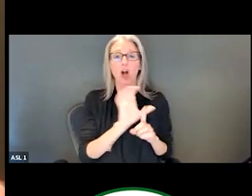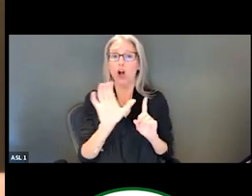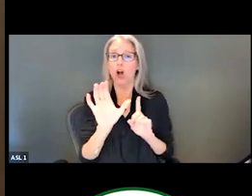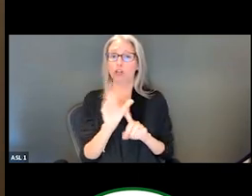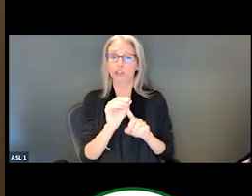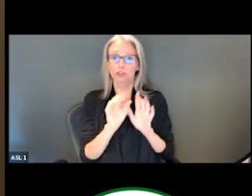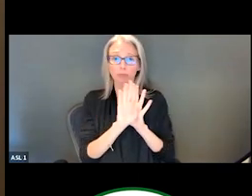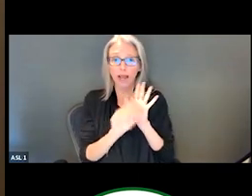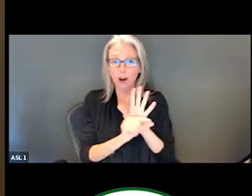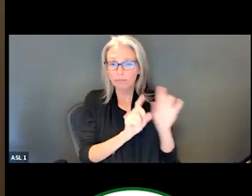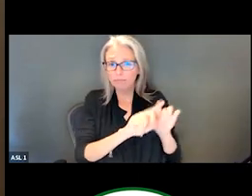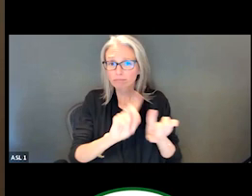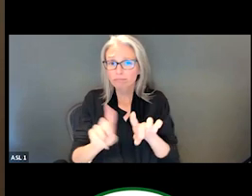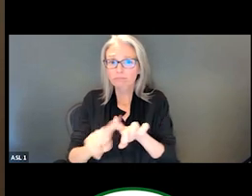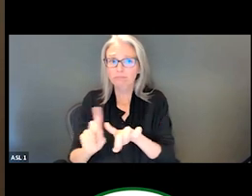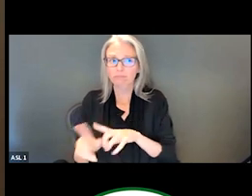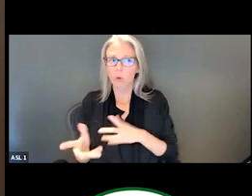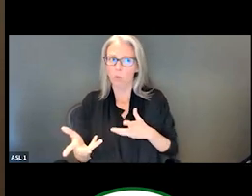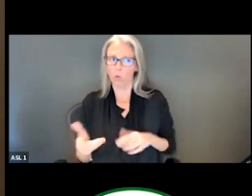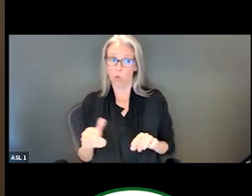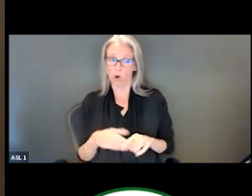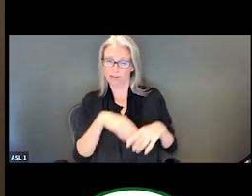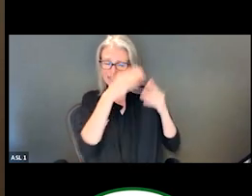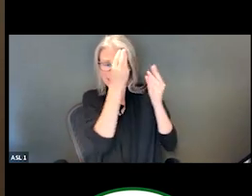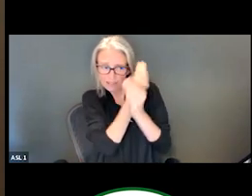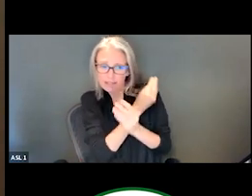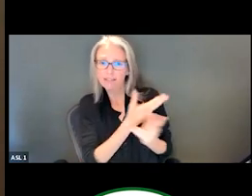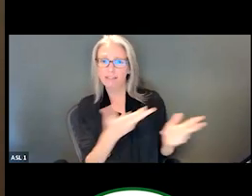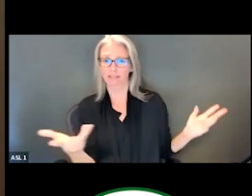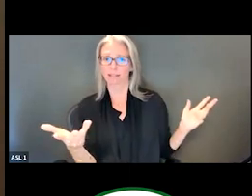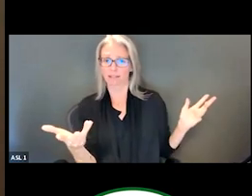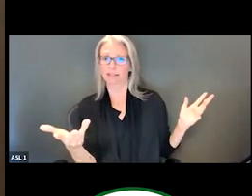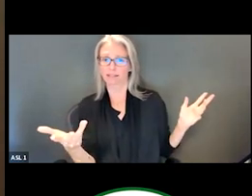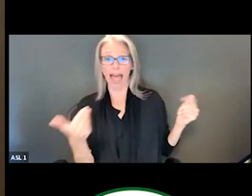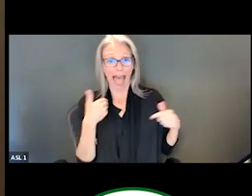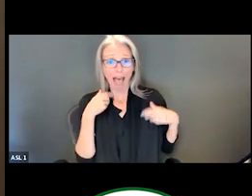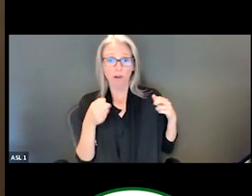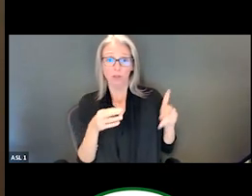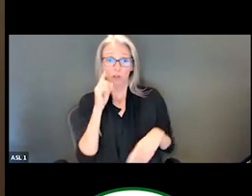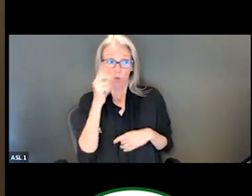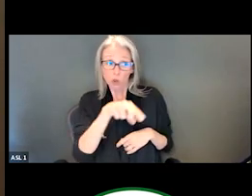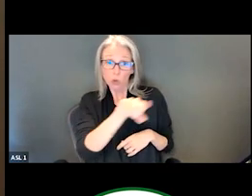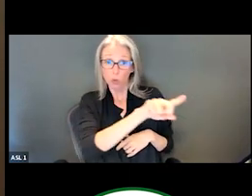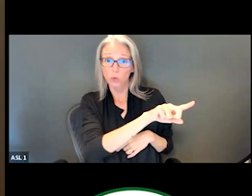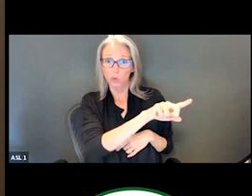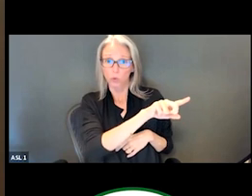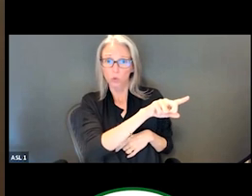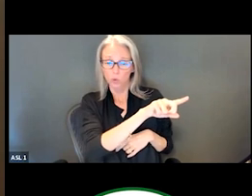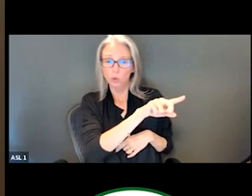through that process of hiring and all the way through the process of training and Including with our colleagues.